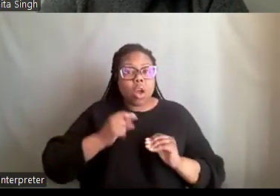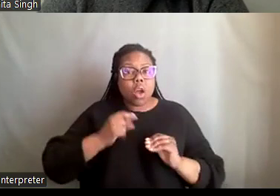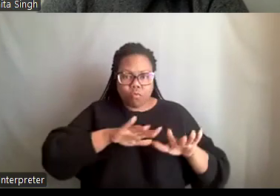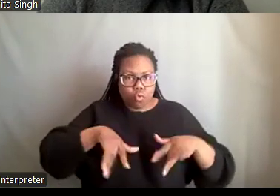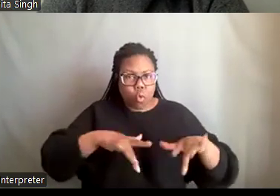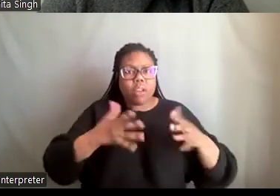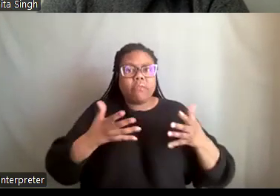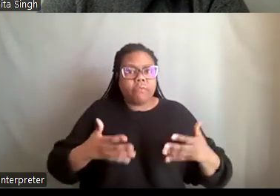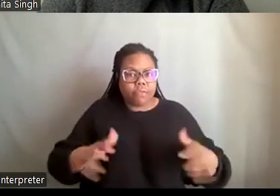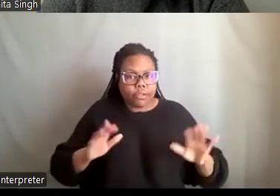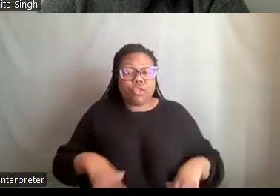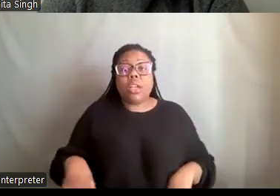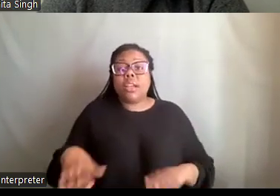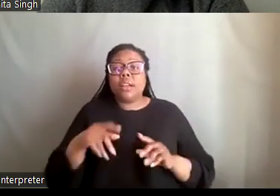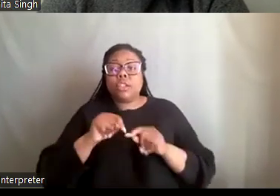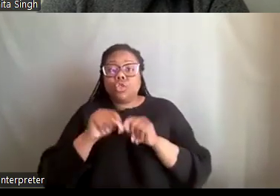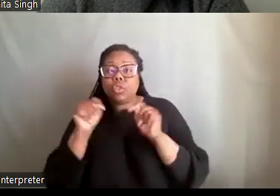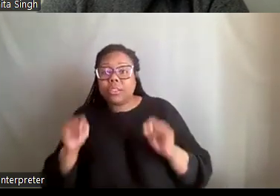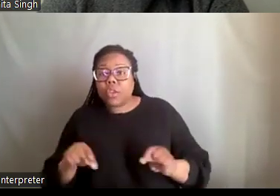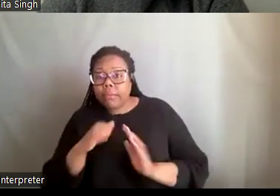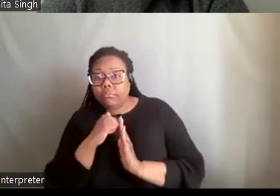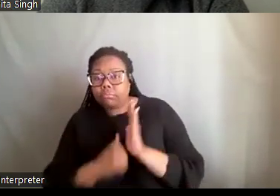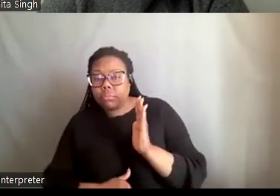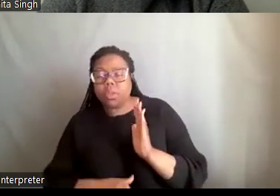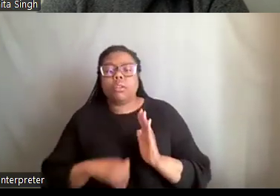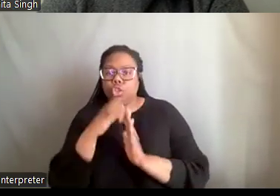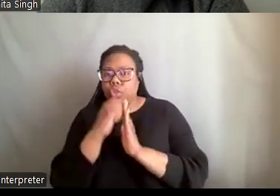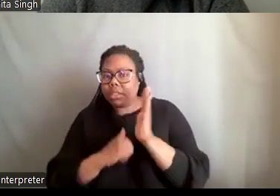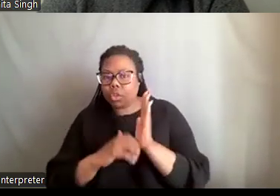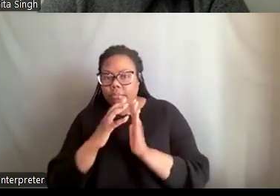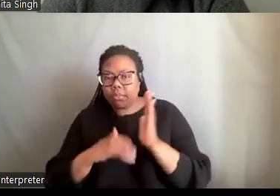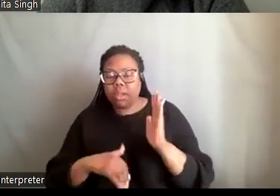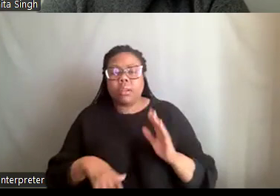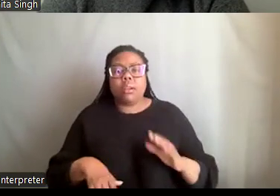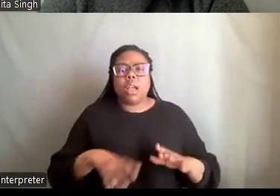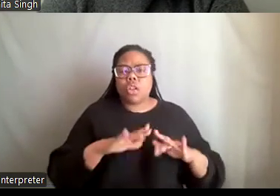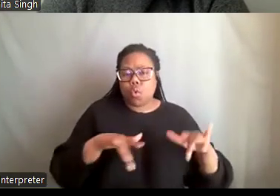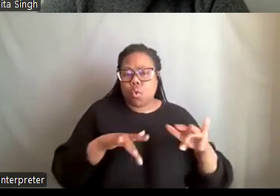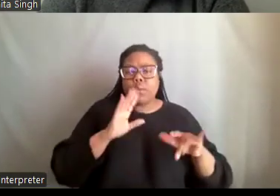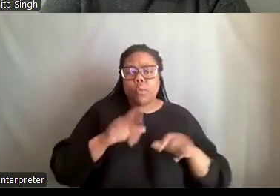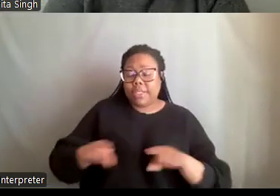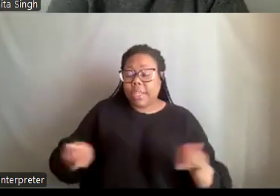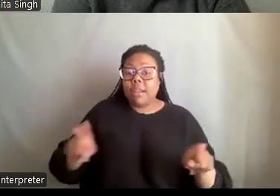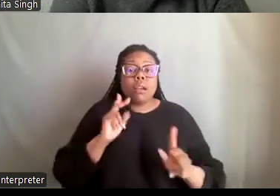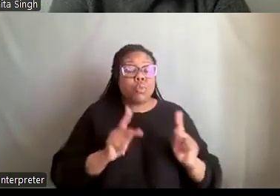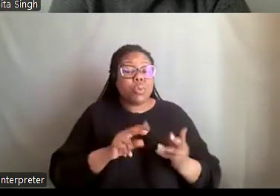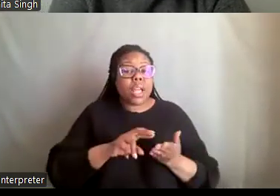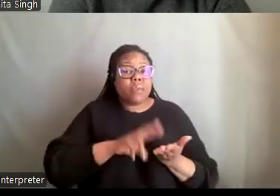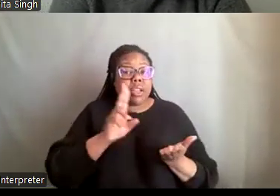, Amber. We've recorded the call. We'll put the recording and the transcript out through the ListServ, and I will also